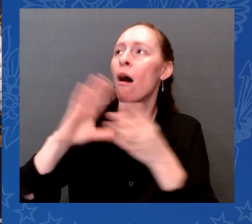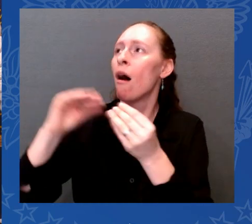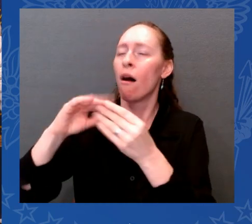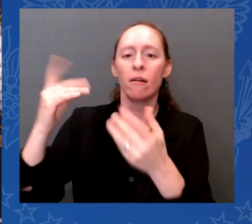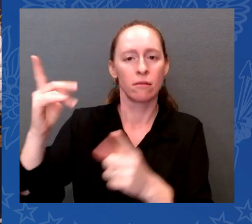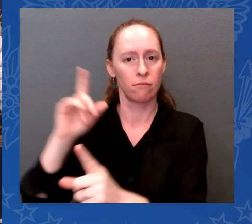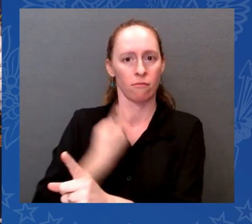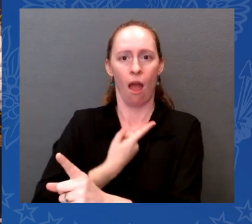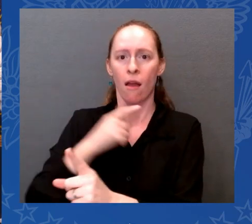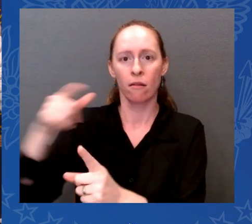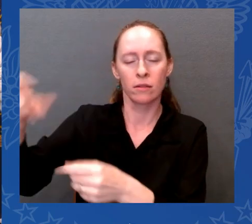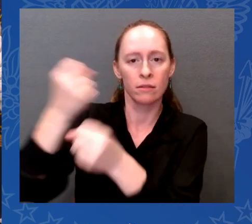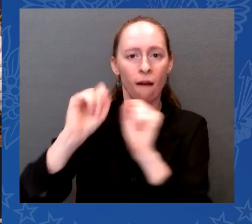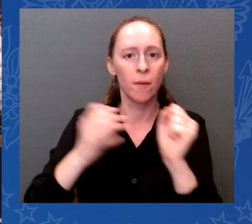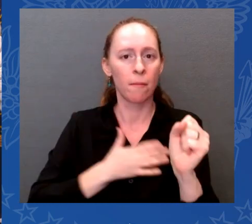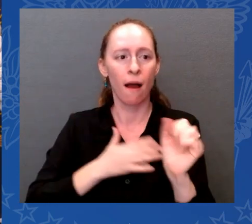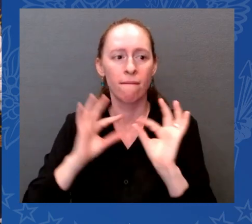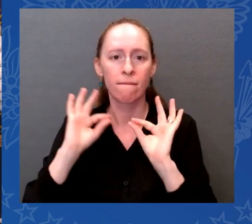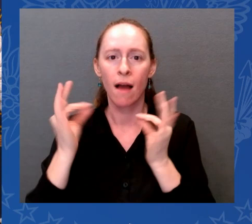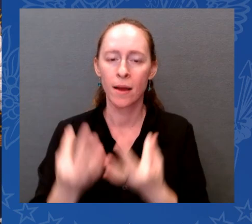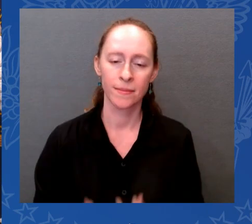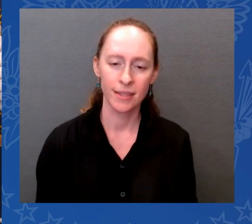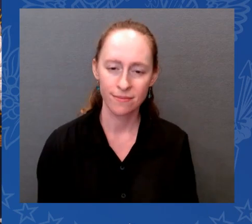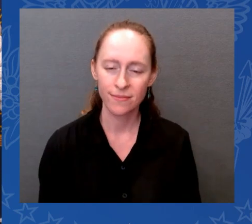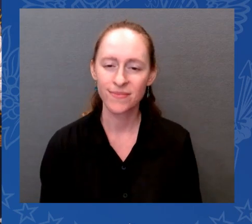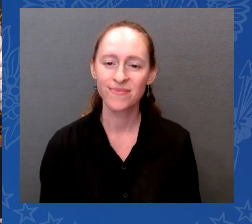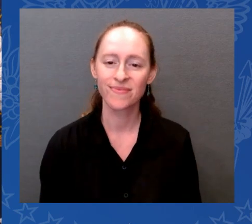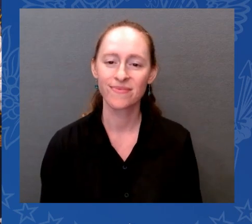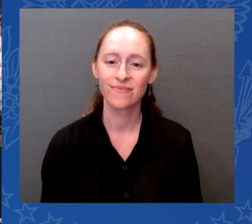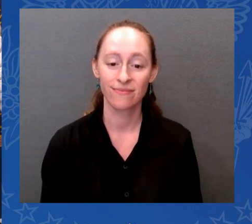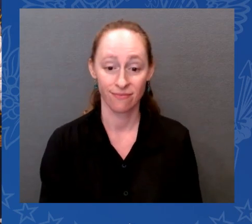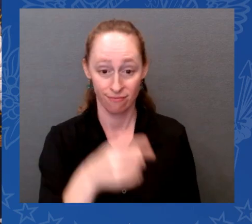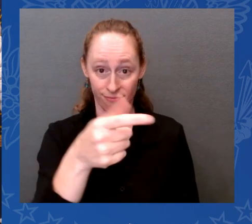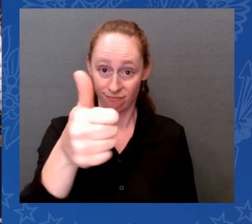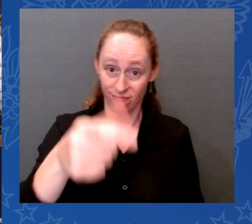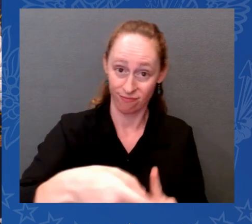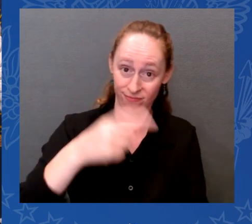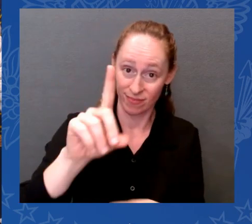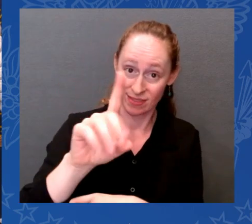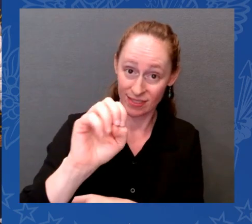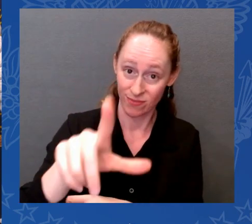if anyone is from Delaware there knows -- you know, way back in 1972,